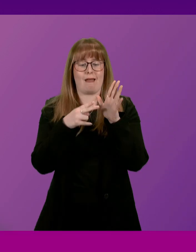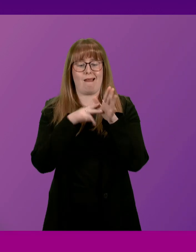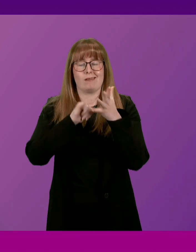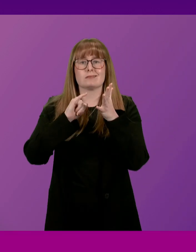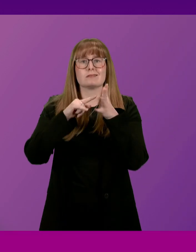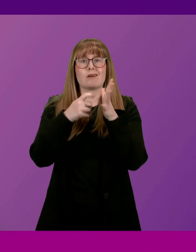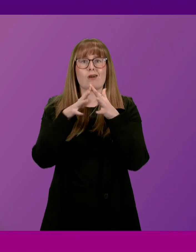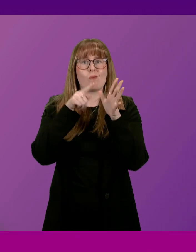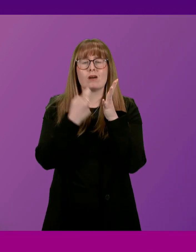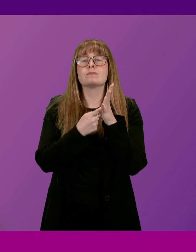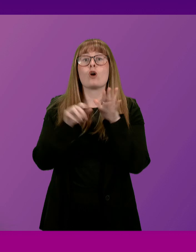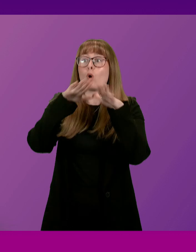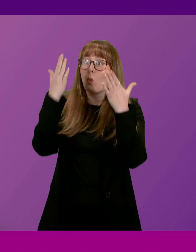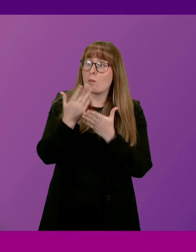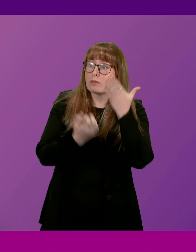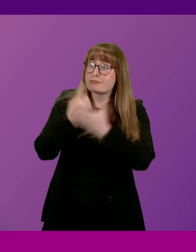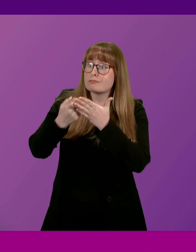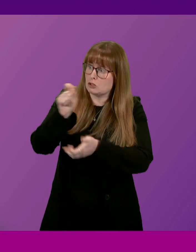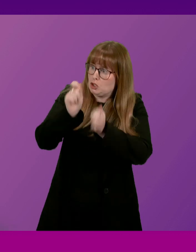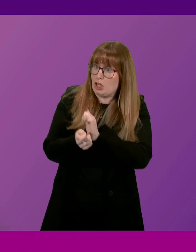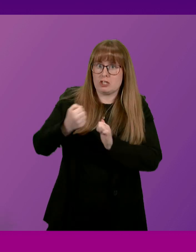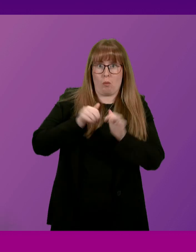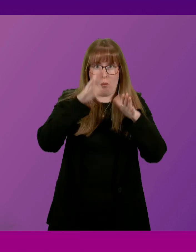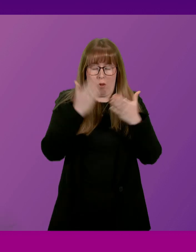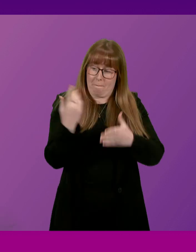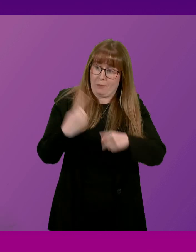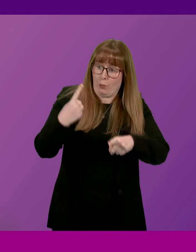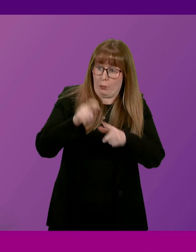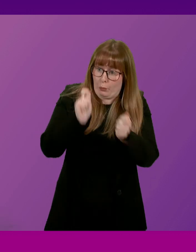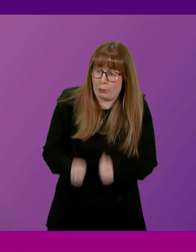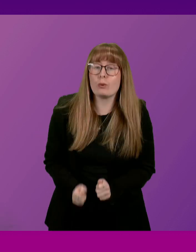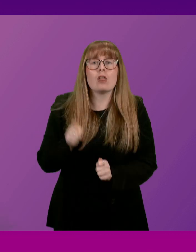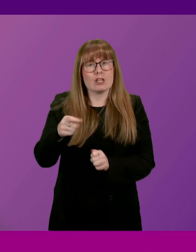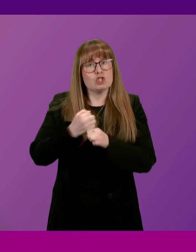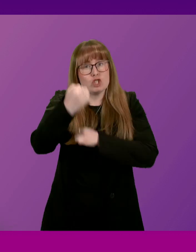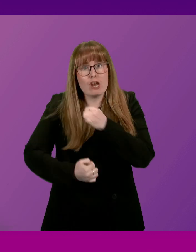Global events are reshaping the world before our eyes. This is a generation-defining moment,